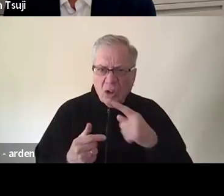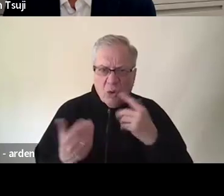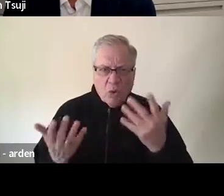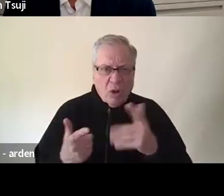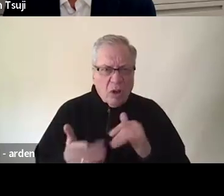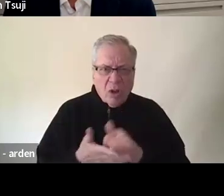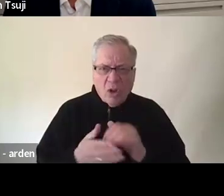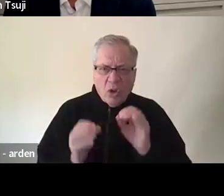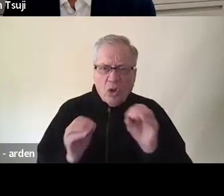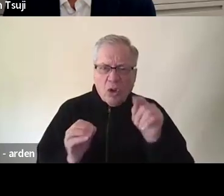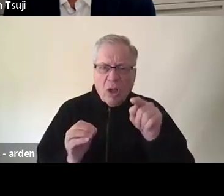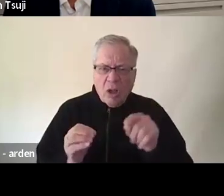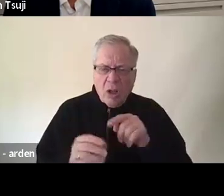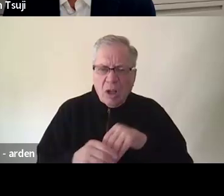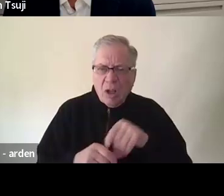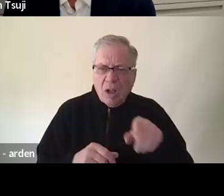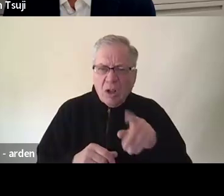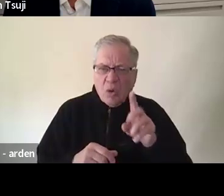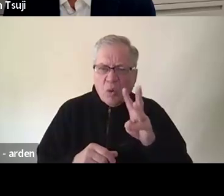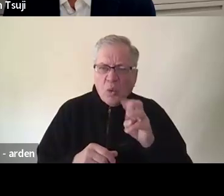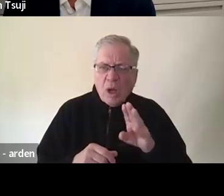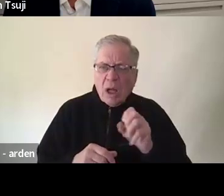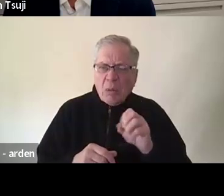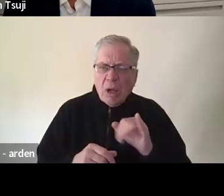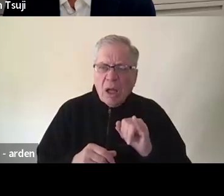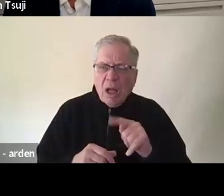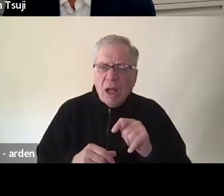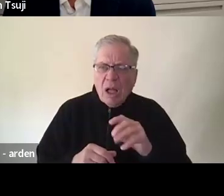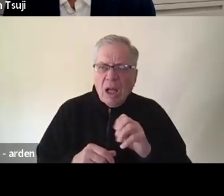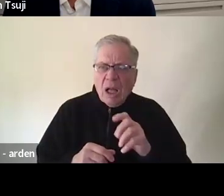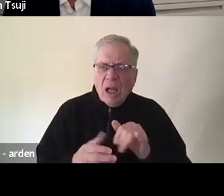or were there known resources like websites, articles, videos